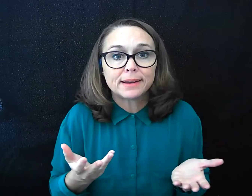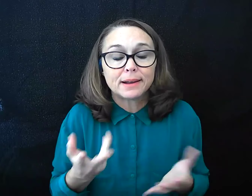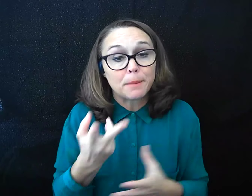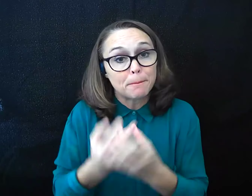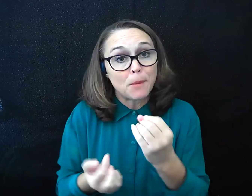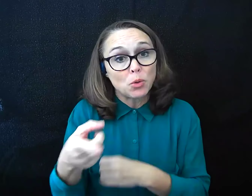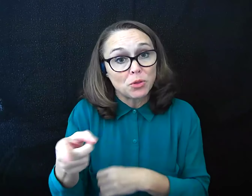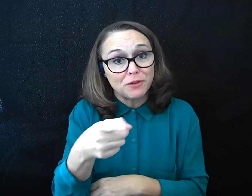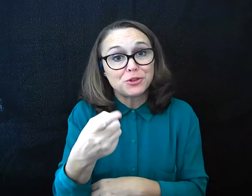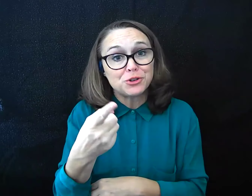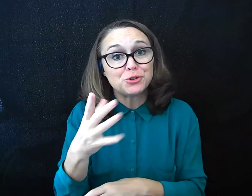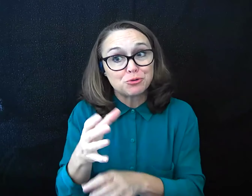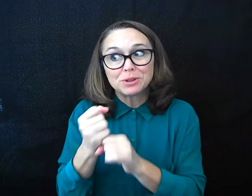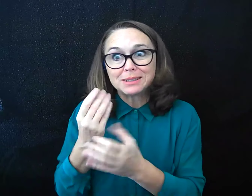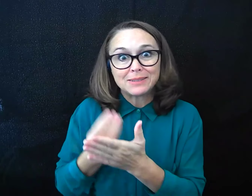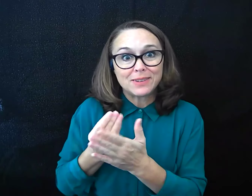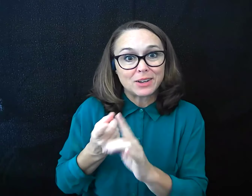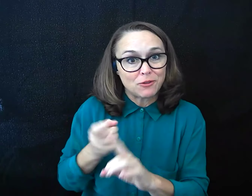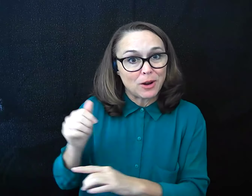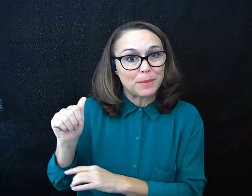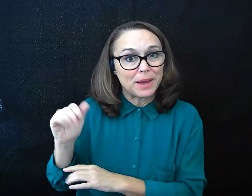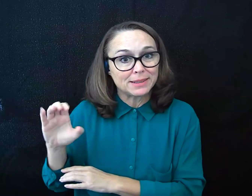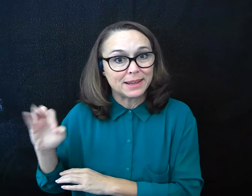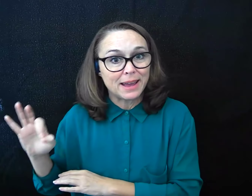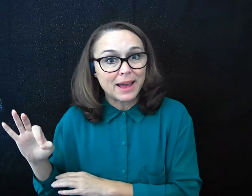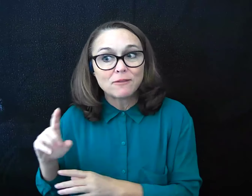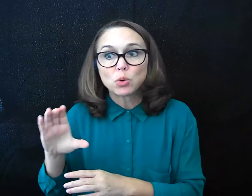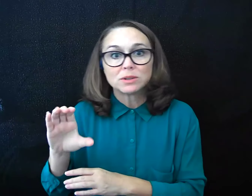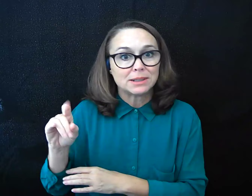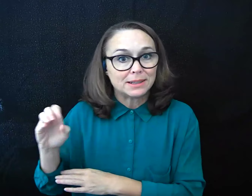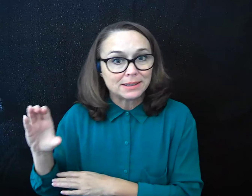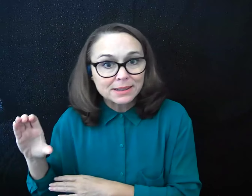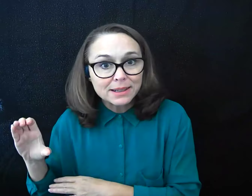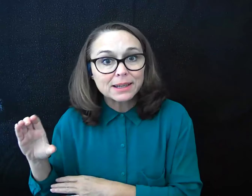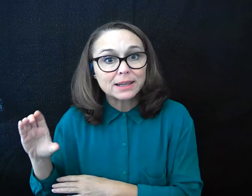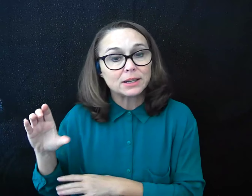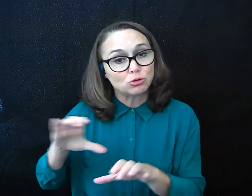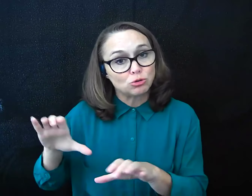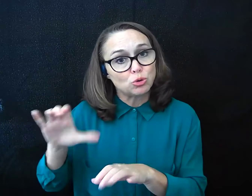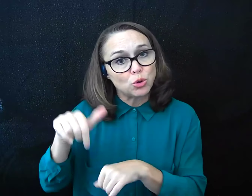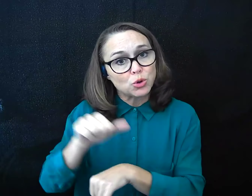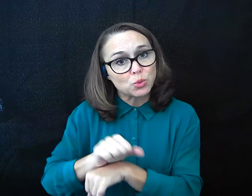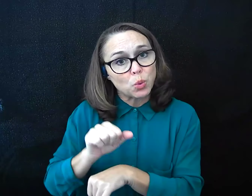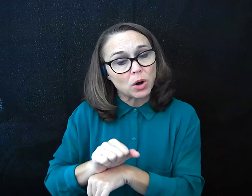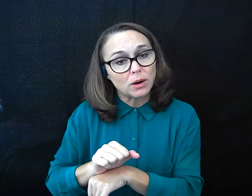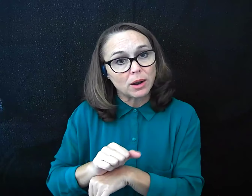have received from ACE from and from CDC to do this work, if people are really wanting to get